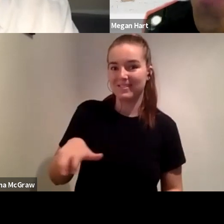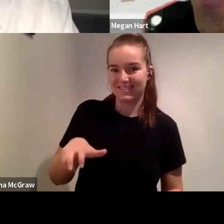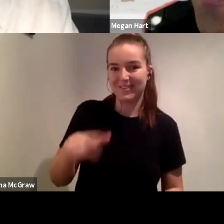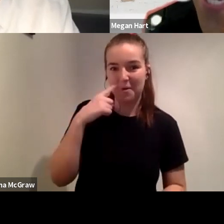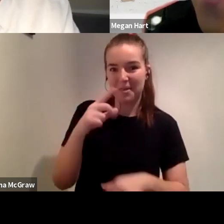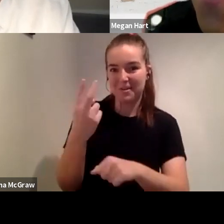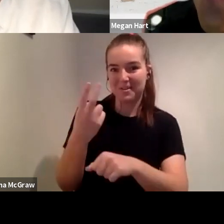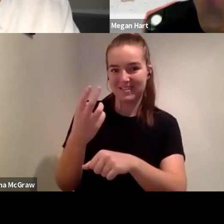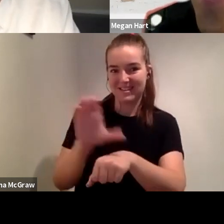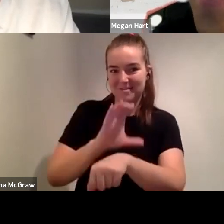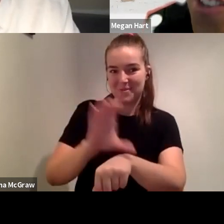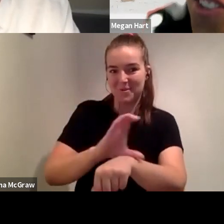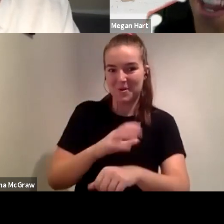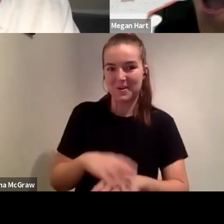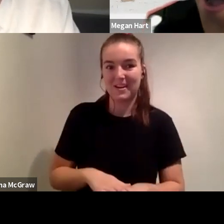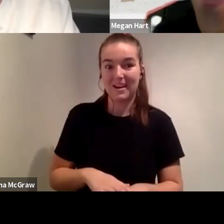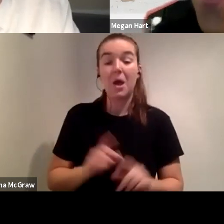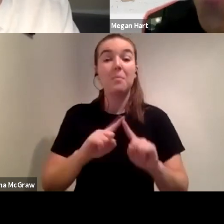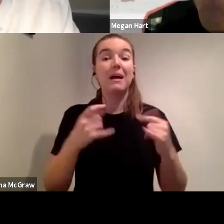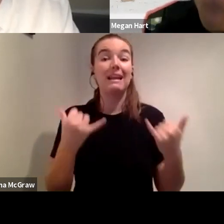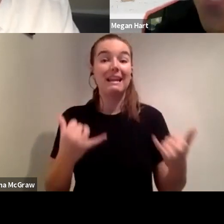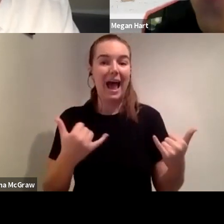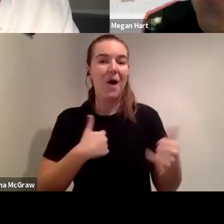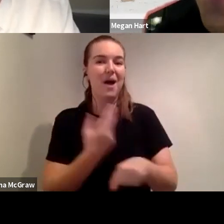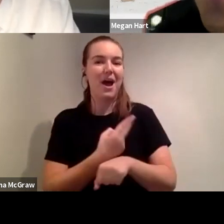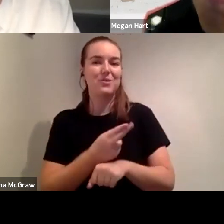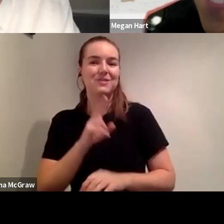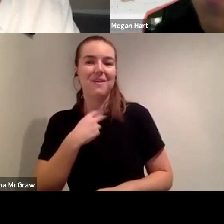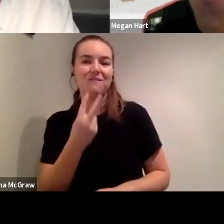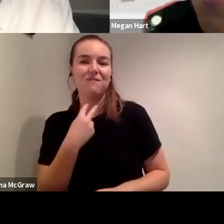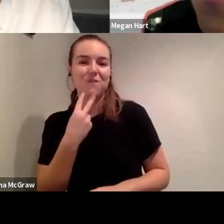I am hundred play Jake and I is a mouth stick for the computer.